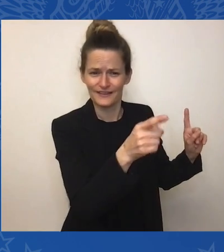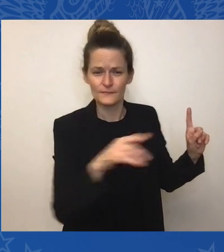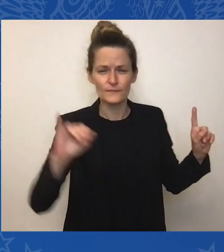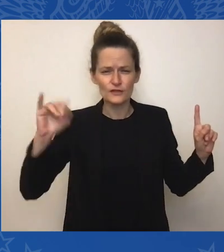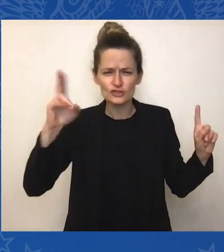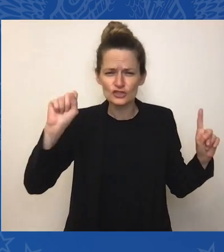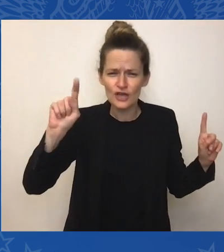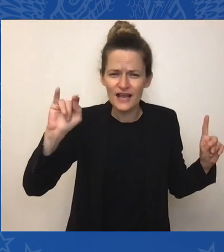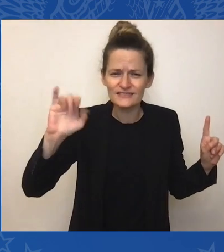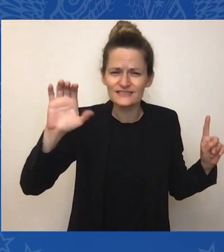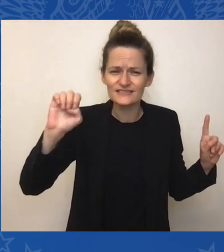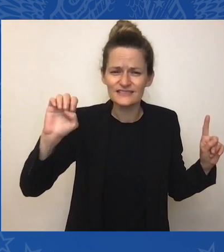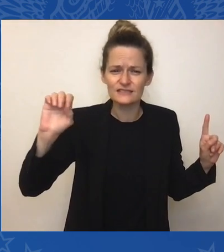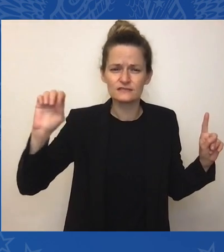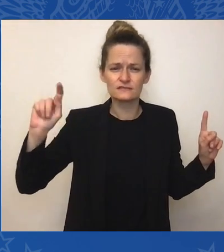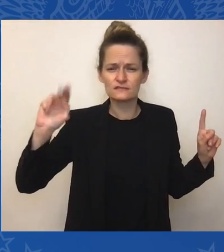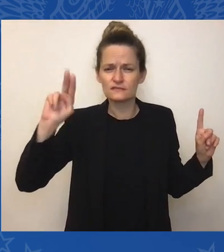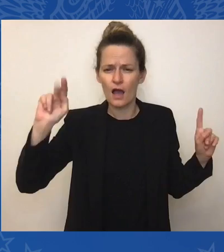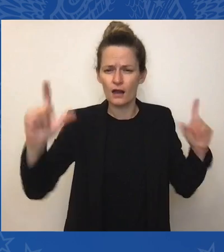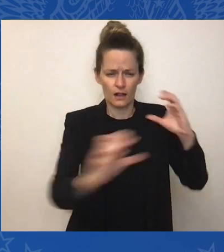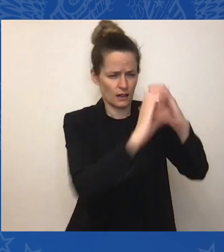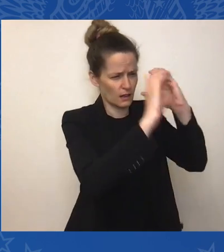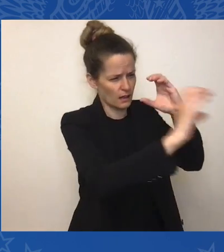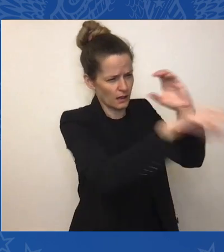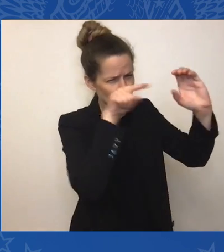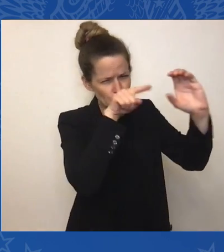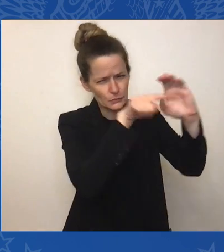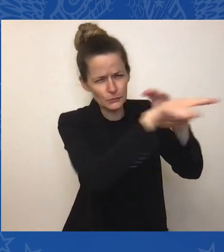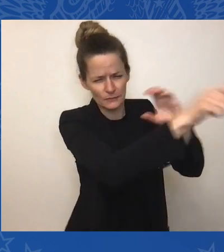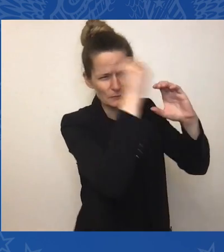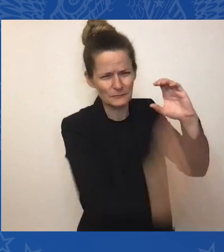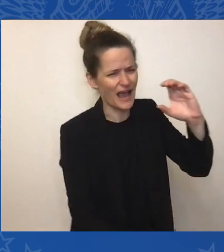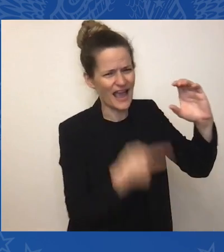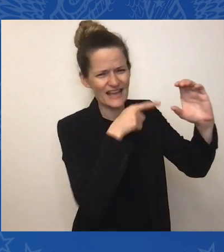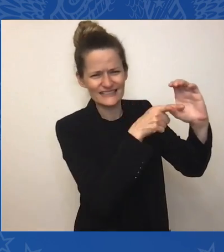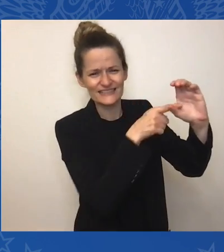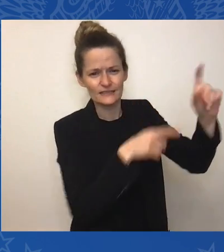He said, "You obviously didn't do well in constitutional law, Joe."